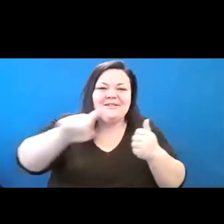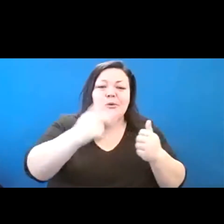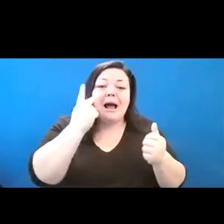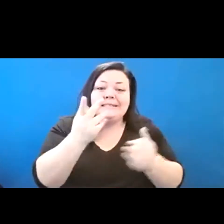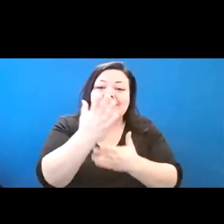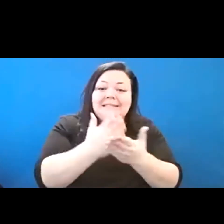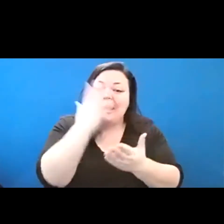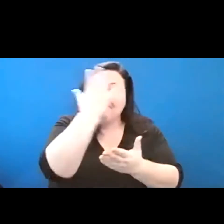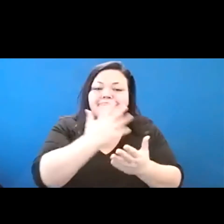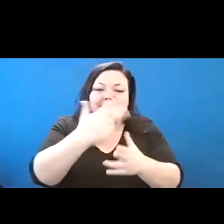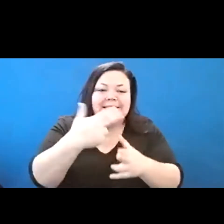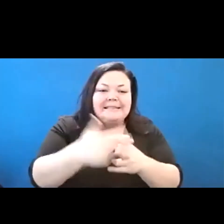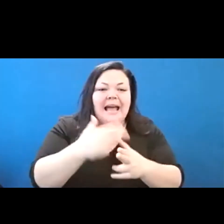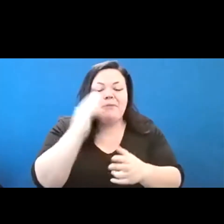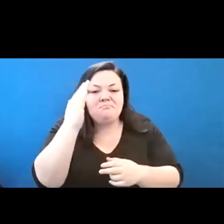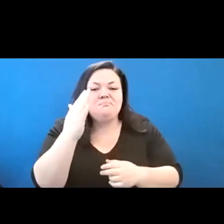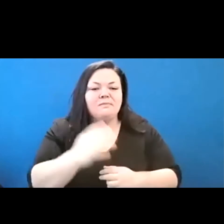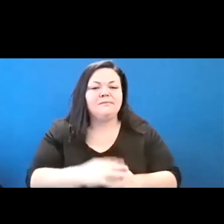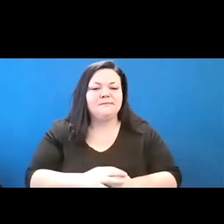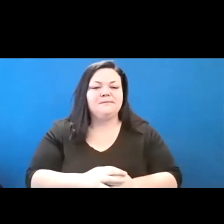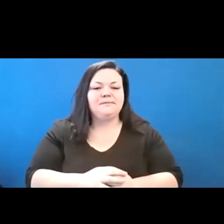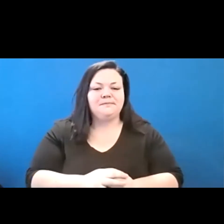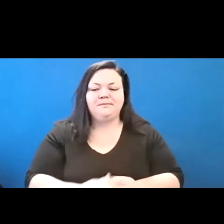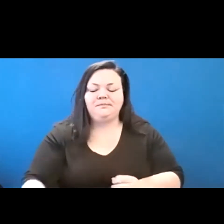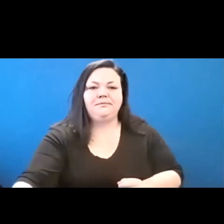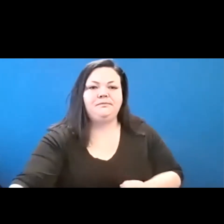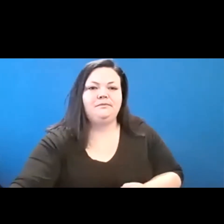names in the chat etc so this is kind of a dream come true